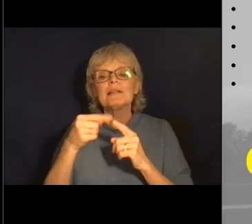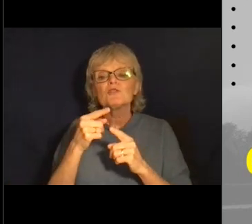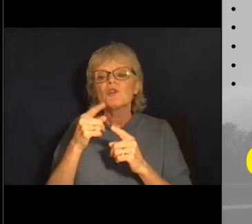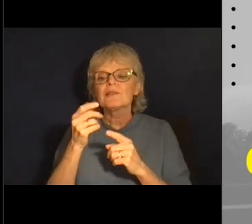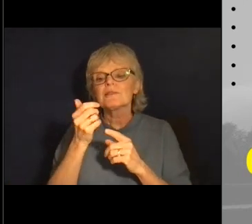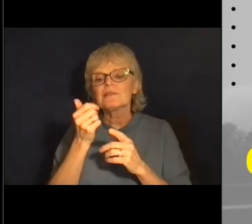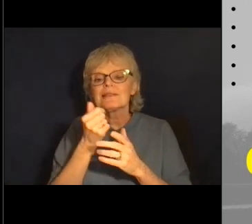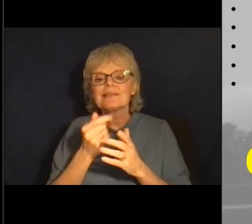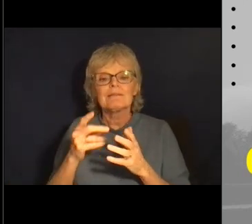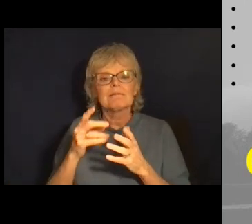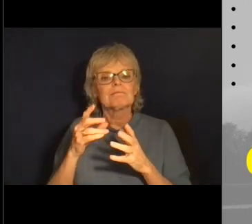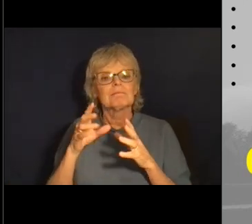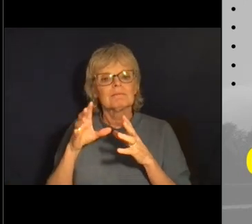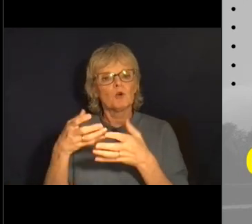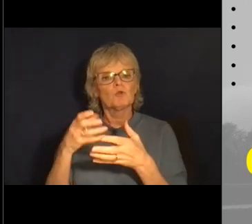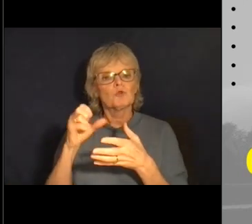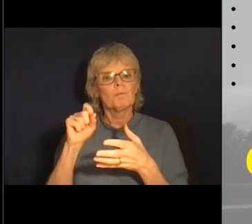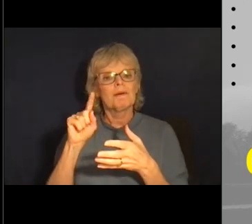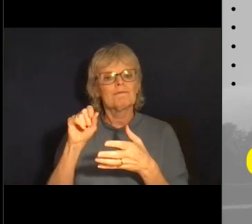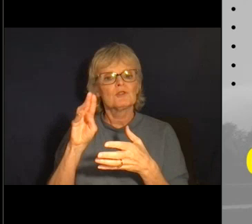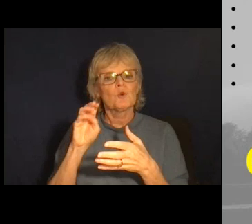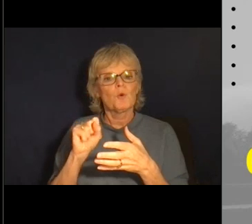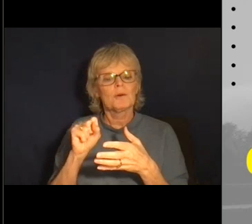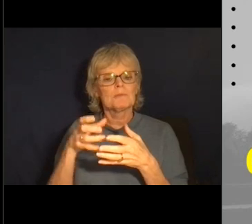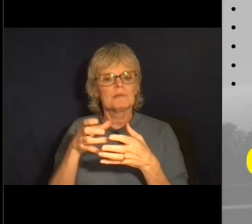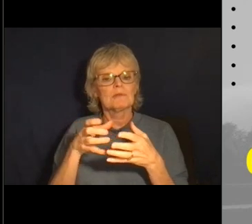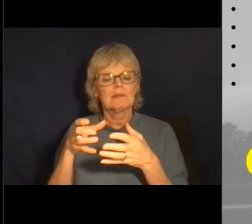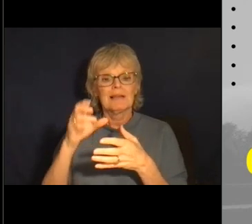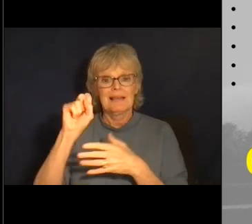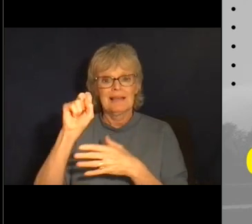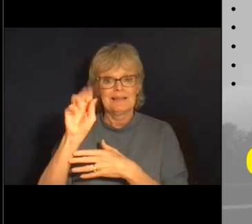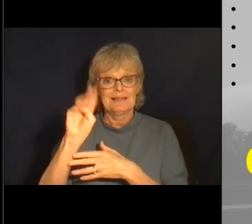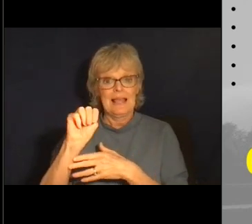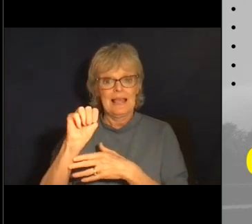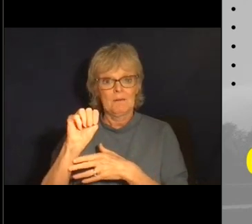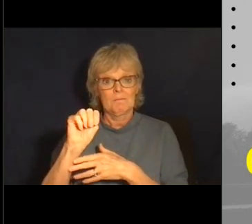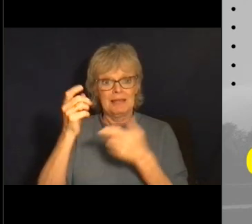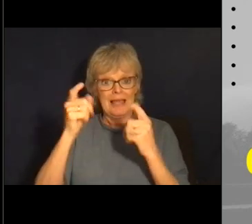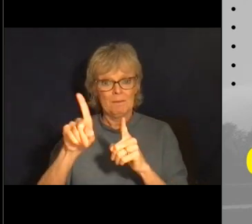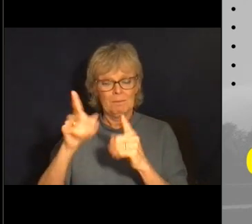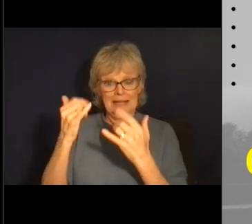And it kind of depends on where they form. I mean, Hurricane Sam, which is going on in the Atlantic right now,